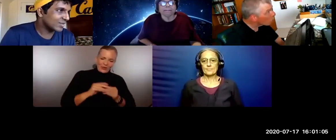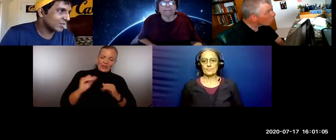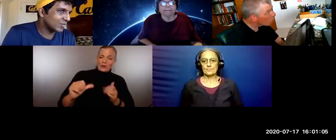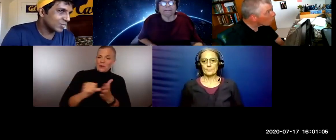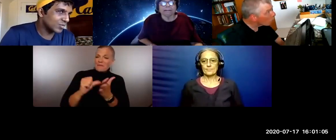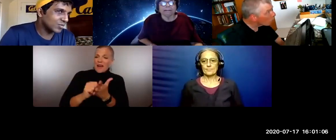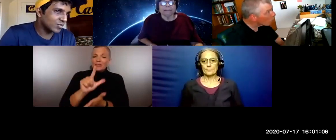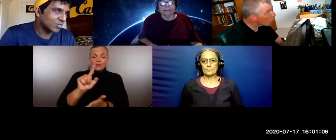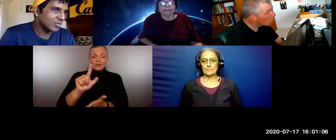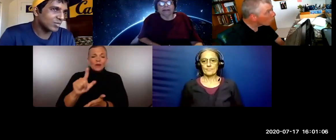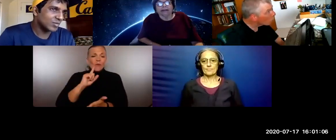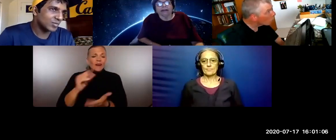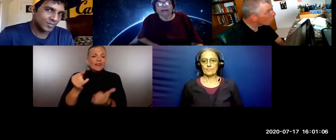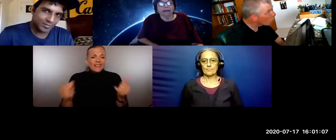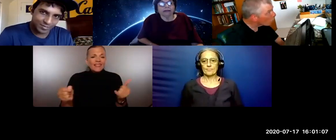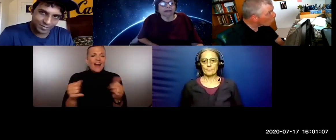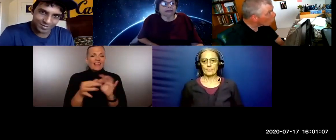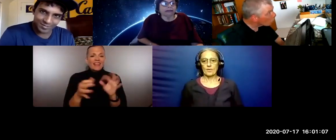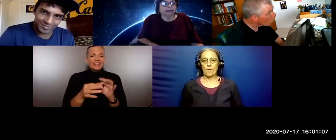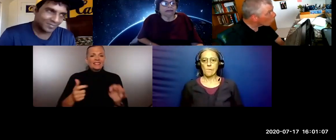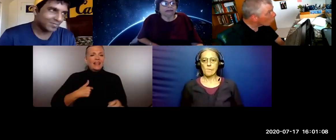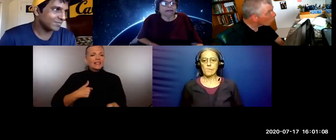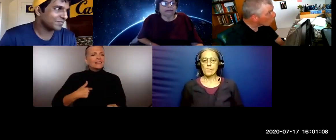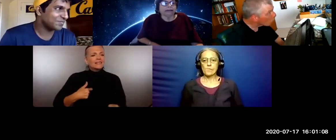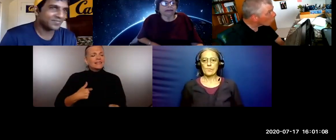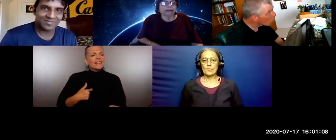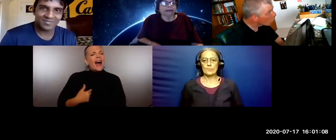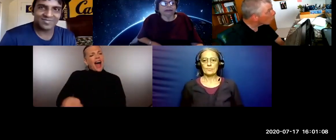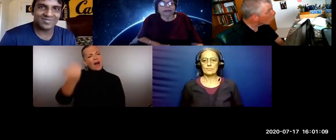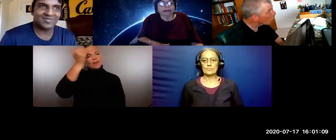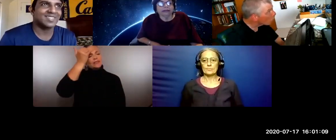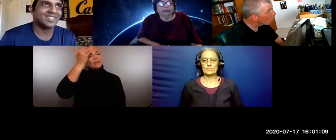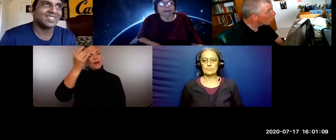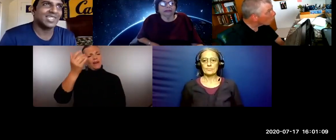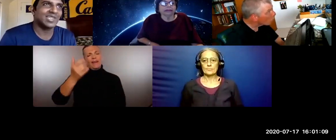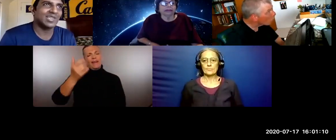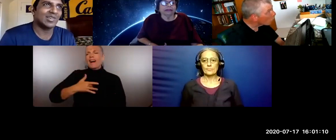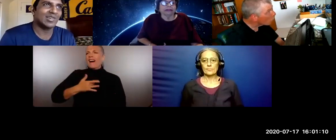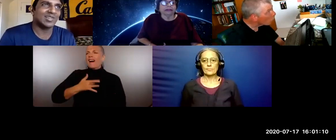that goes, "I was conscious of feeling dismissed, categorized